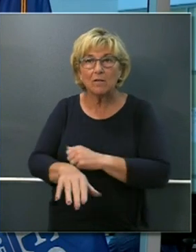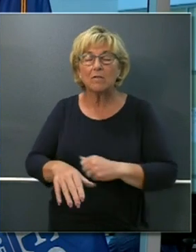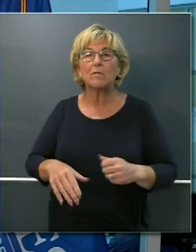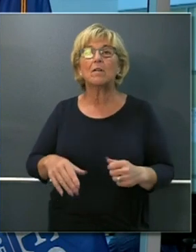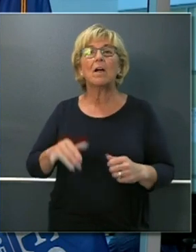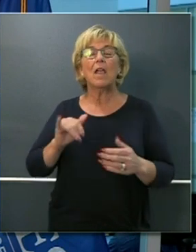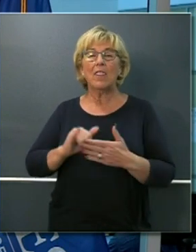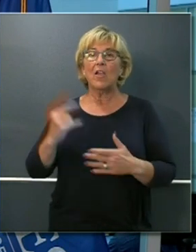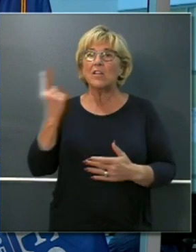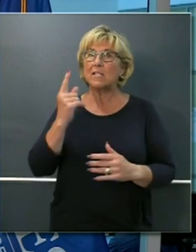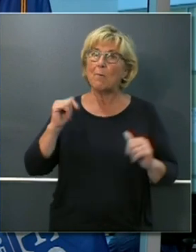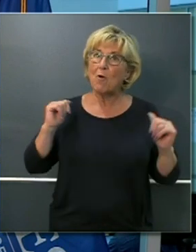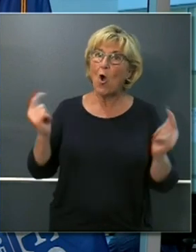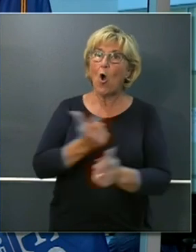WORKERS, CONTINUE TO MOVE